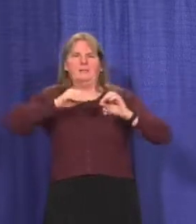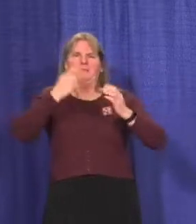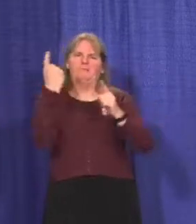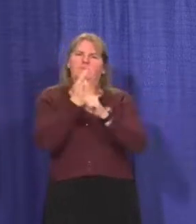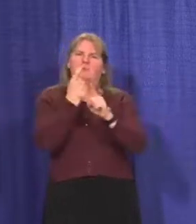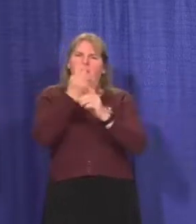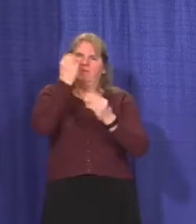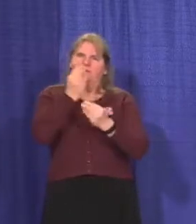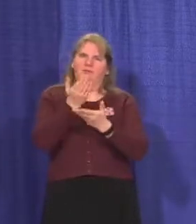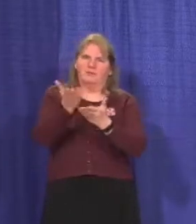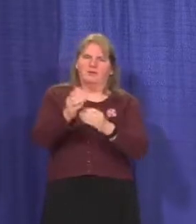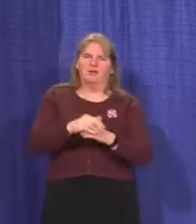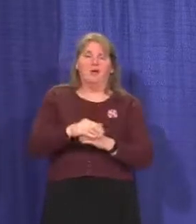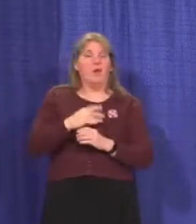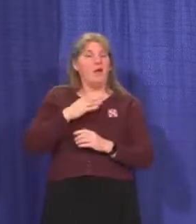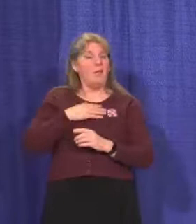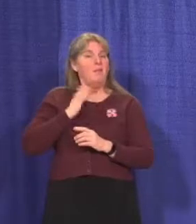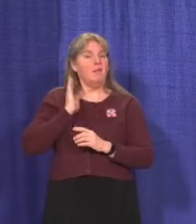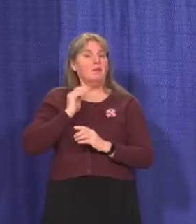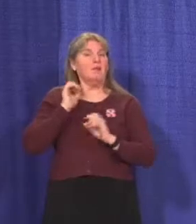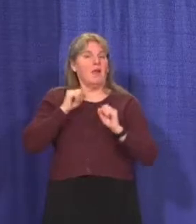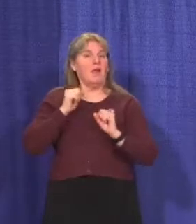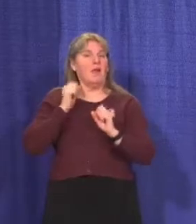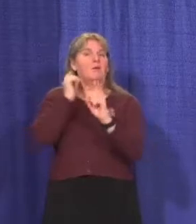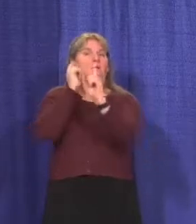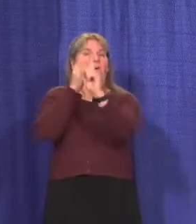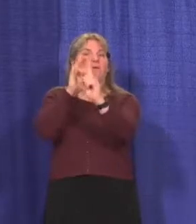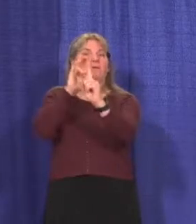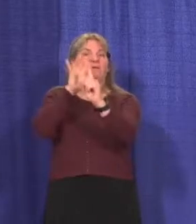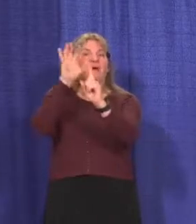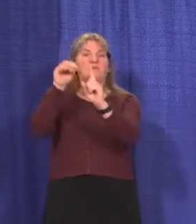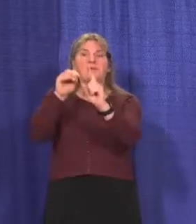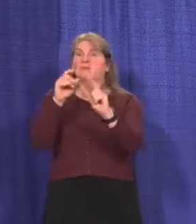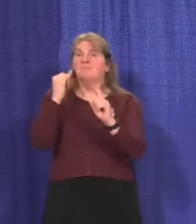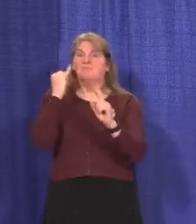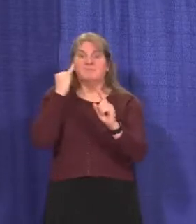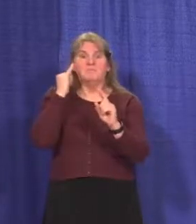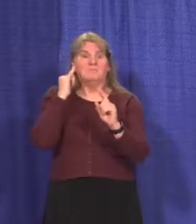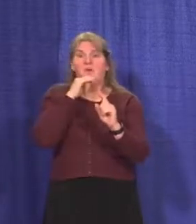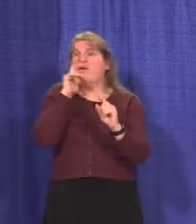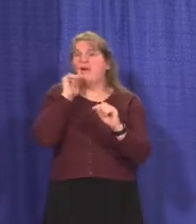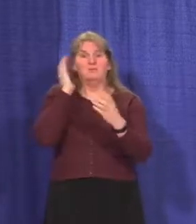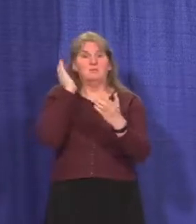75 percent or higher. We don't need to stop when we